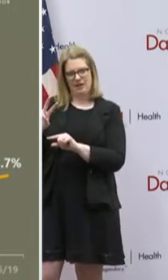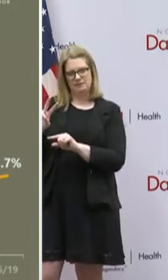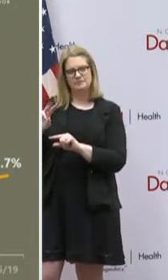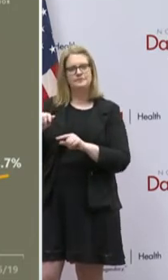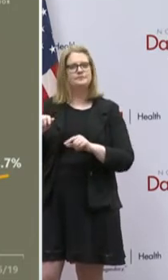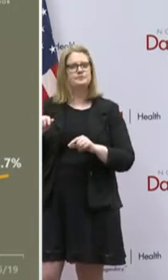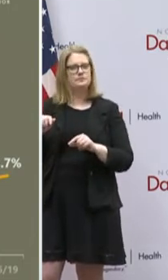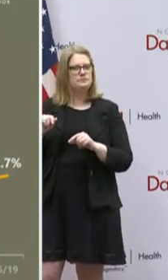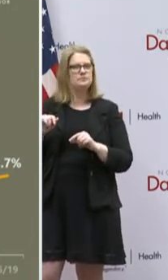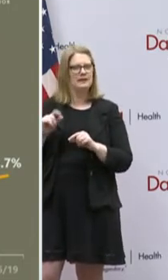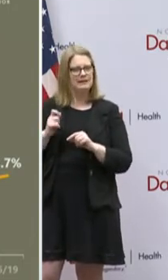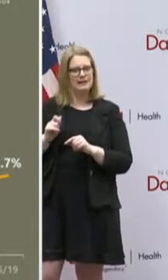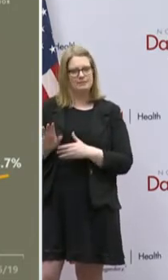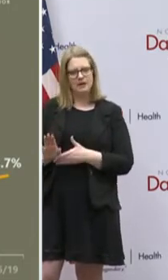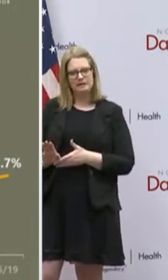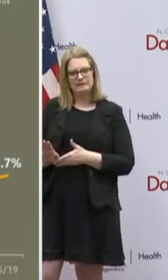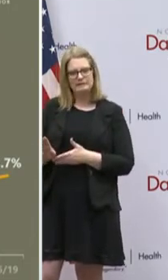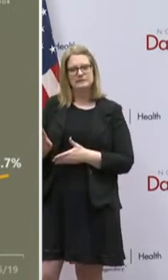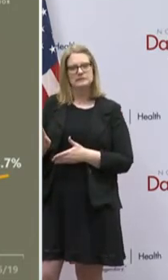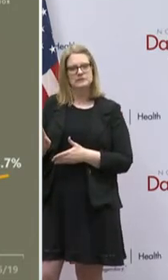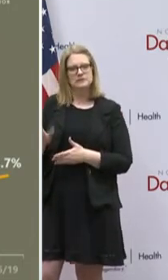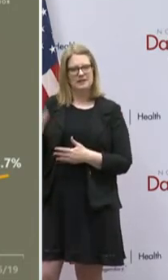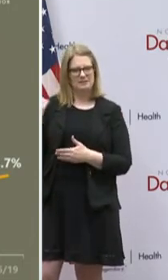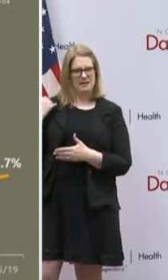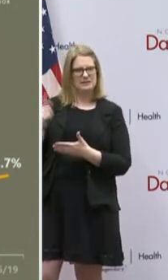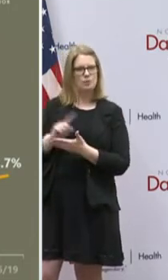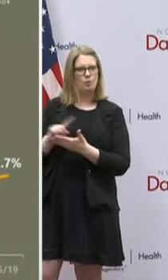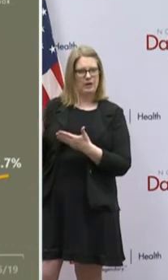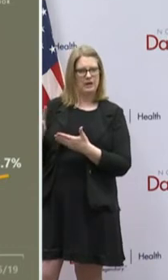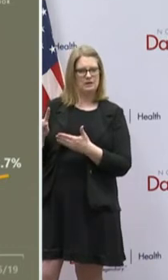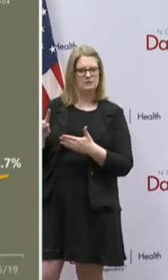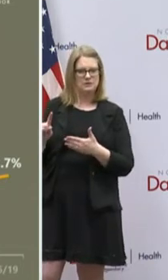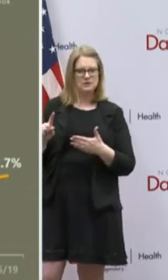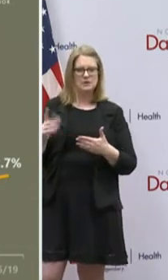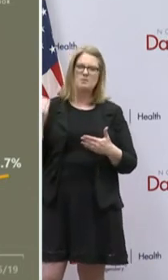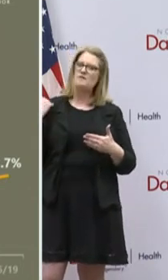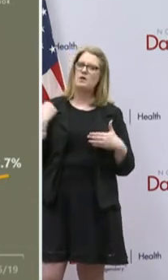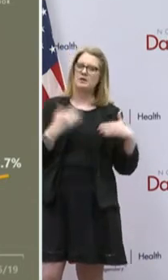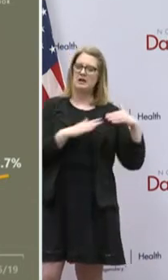IT'S INCHED UP FROM 2.1 UP TO 2.7, SO WE'RE SEEING A LITTLE BIT OF A CLIMB IN THIS IN THE